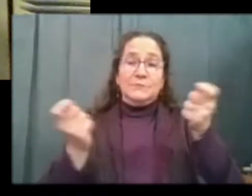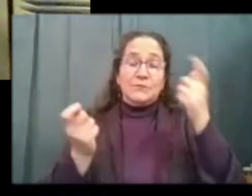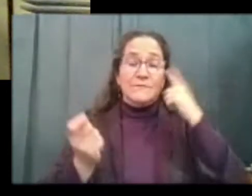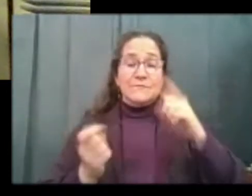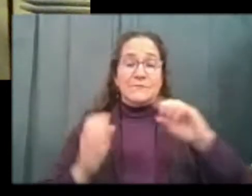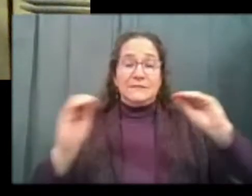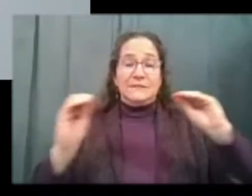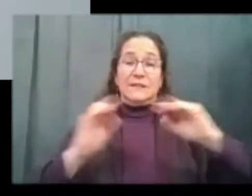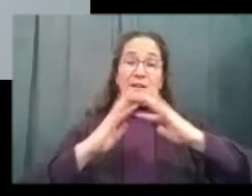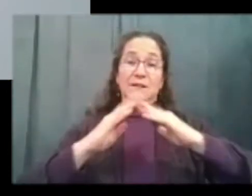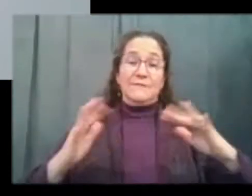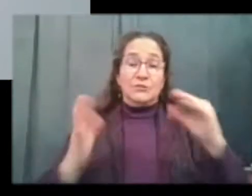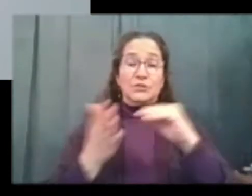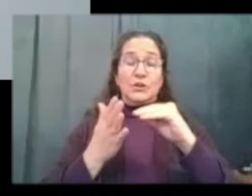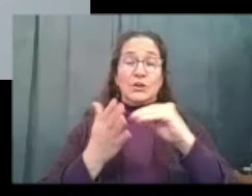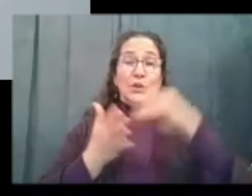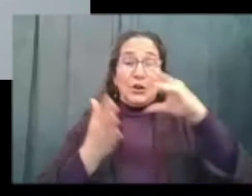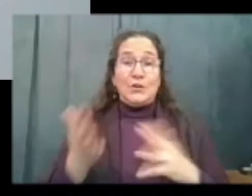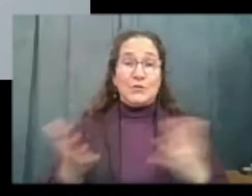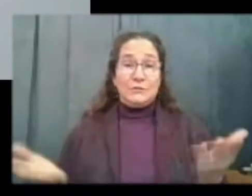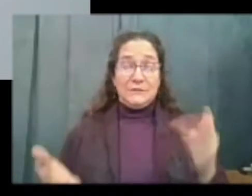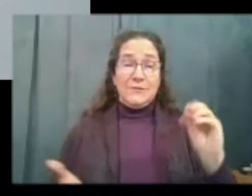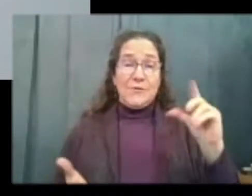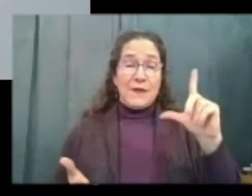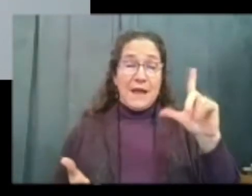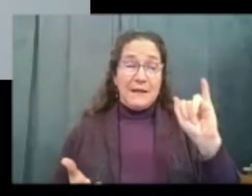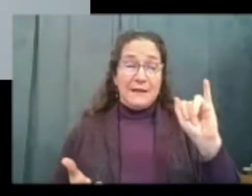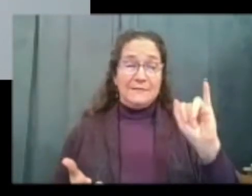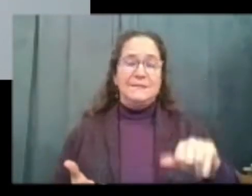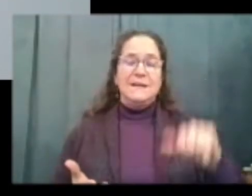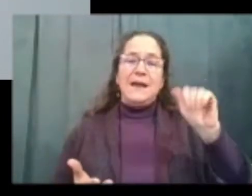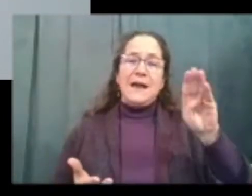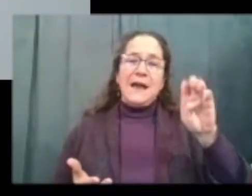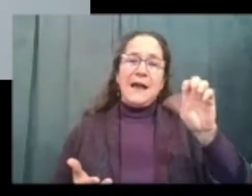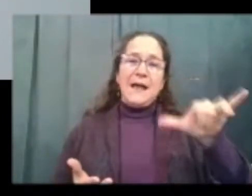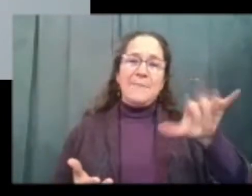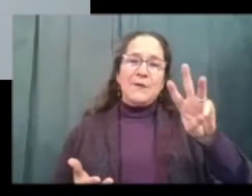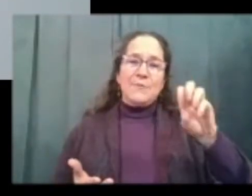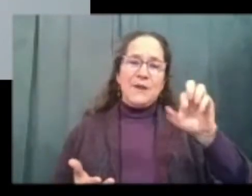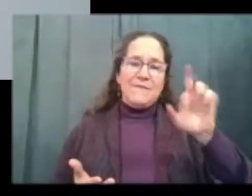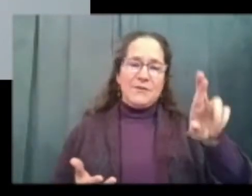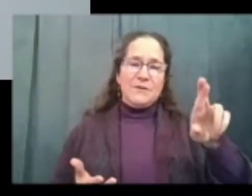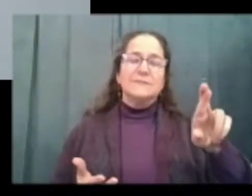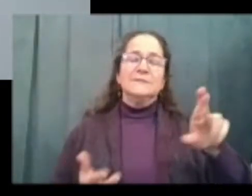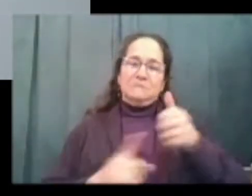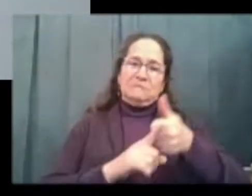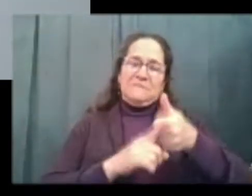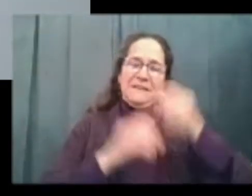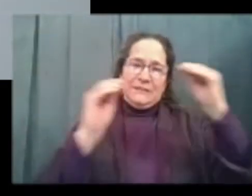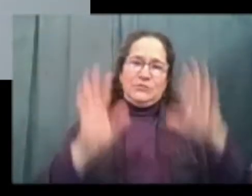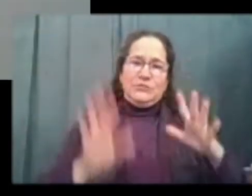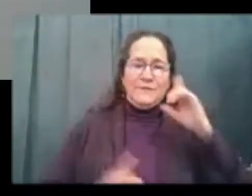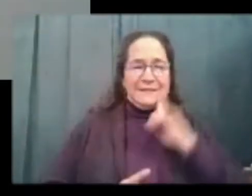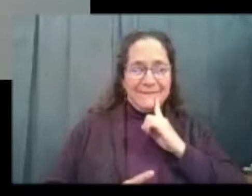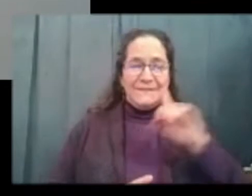Abby Weaver, teacher of the Deaf and Consultant for the Outreach Center.